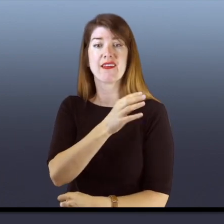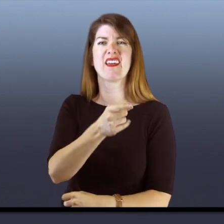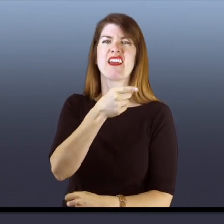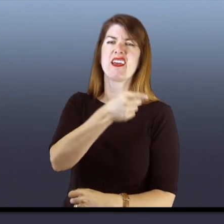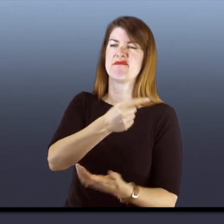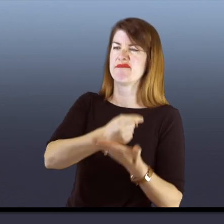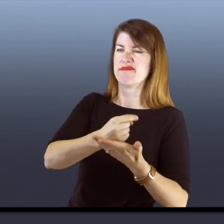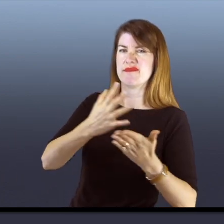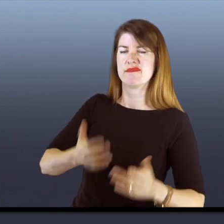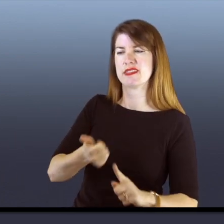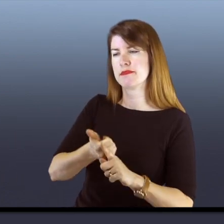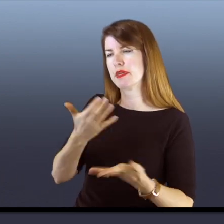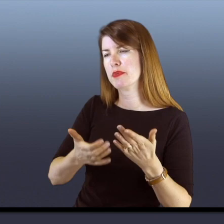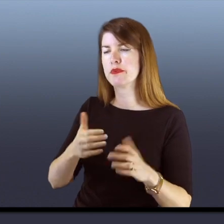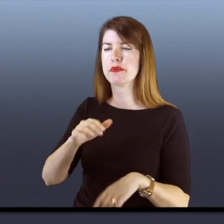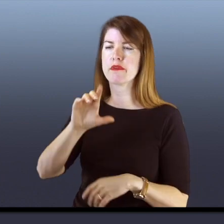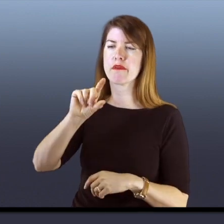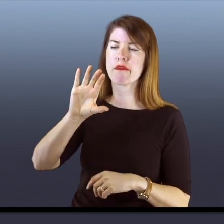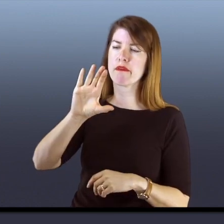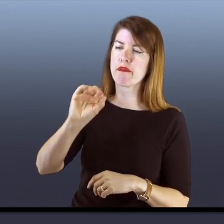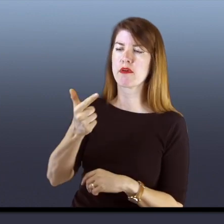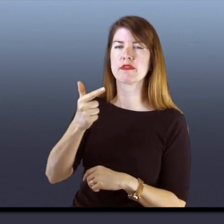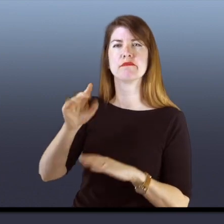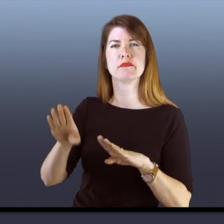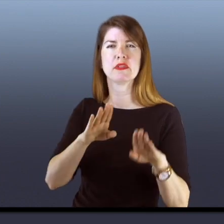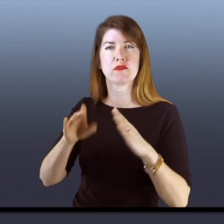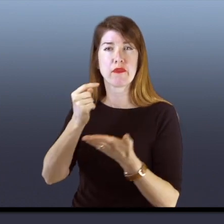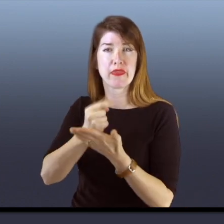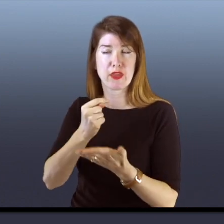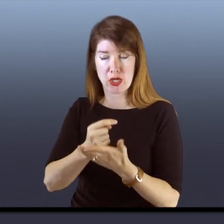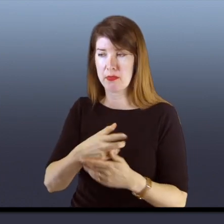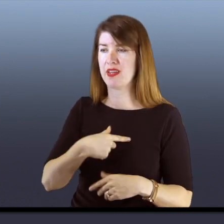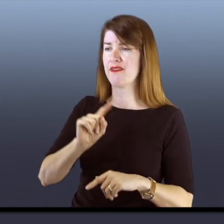of open ended questions, and the deaf client is not able to answer them,